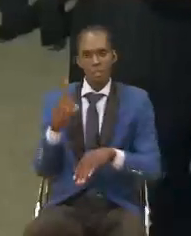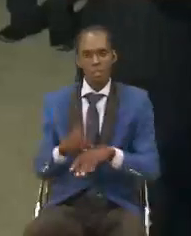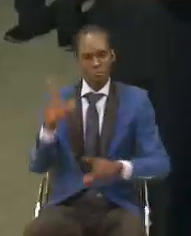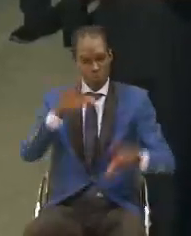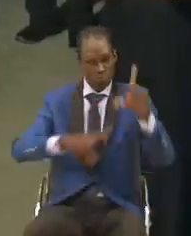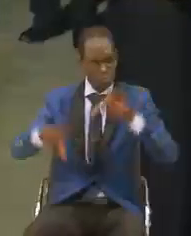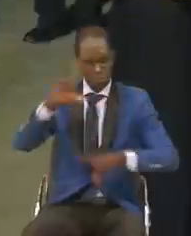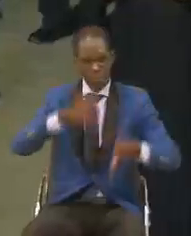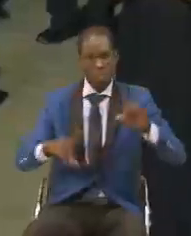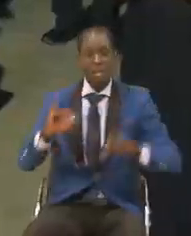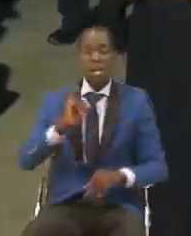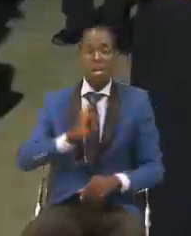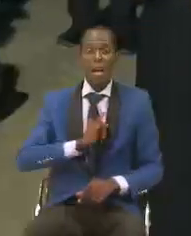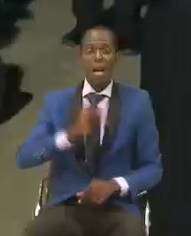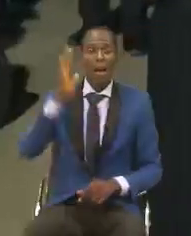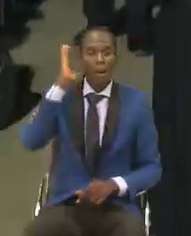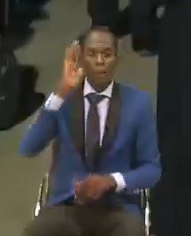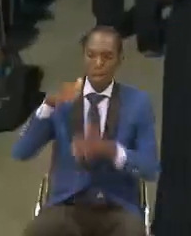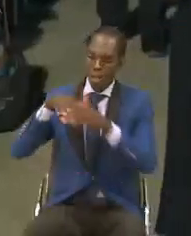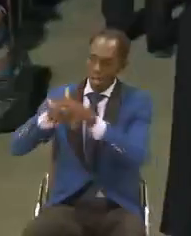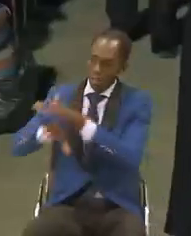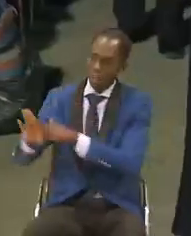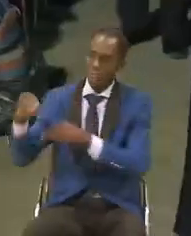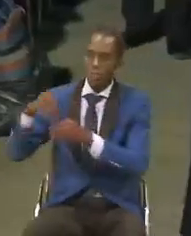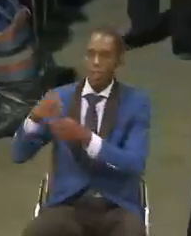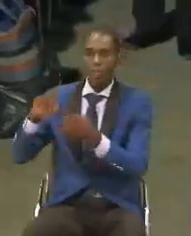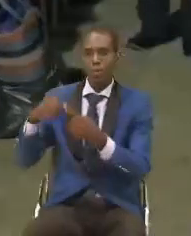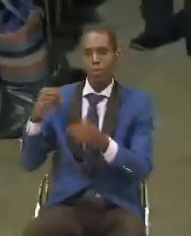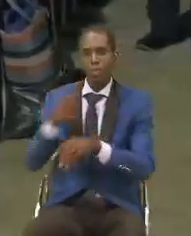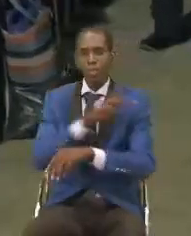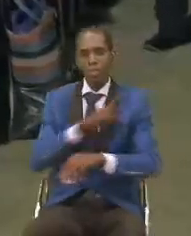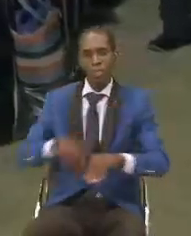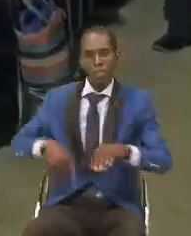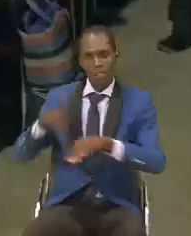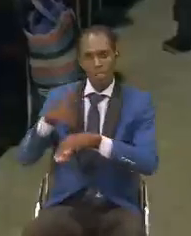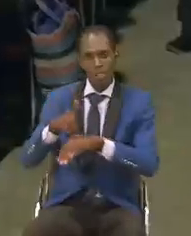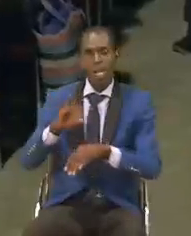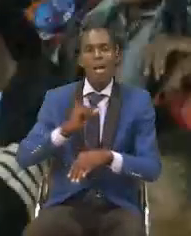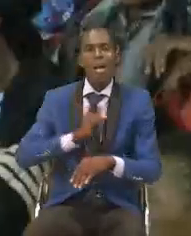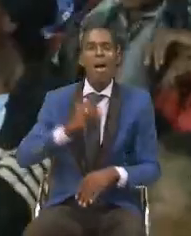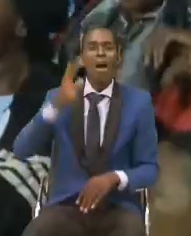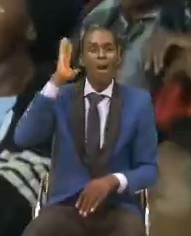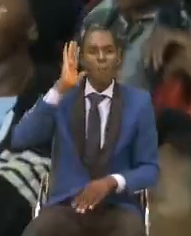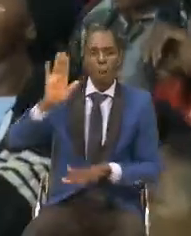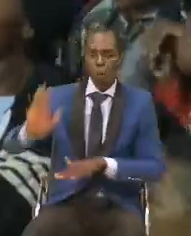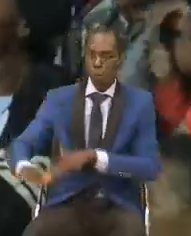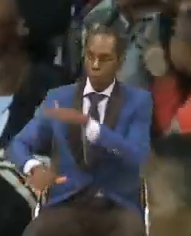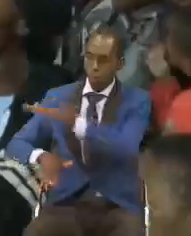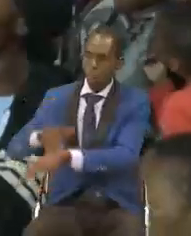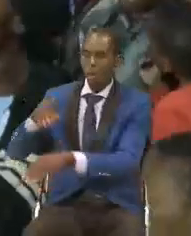i will enter into the kingdom since it i will enter into the kingdom i will